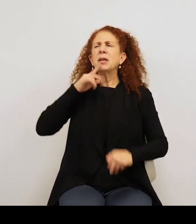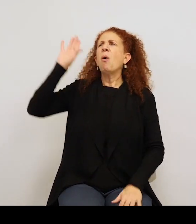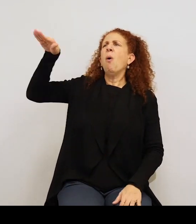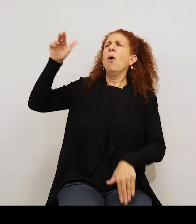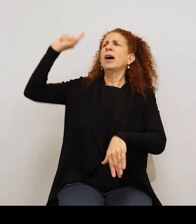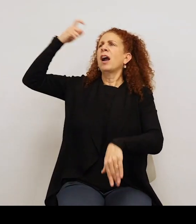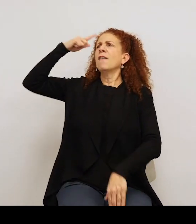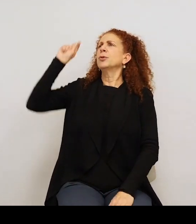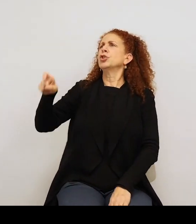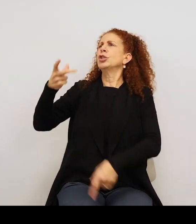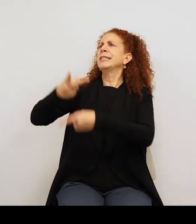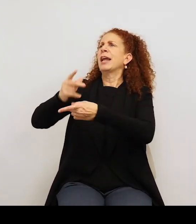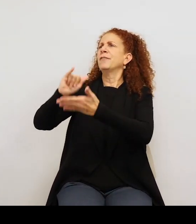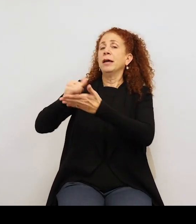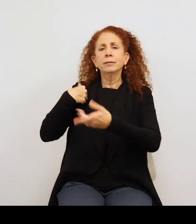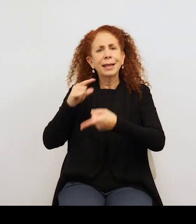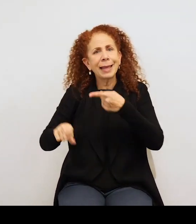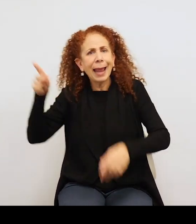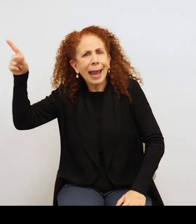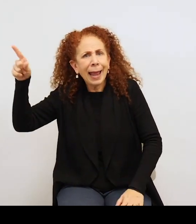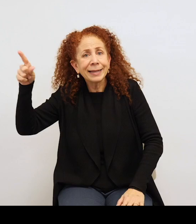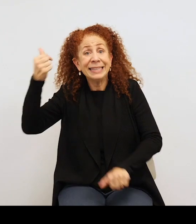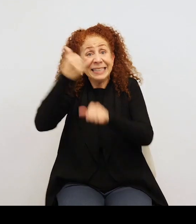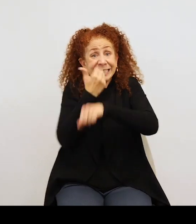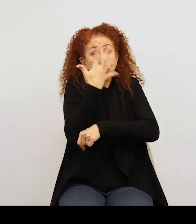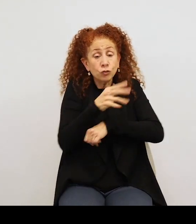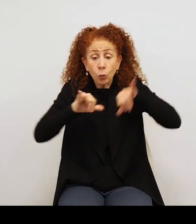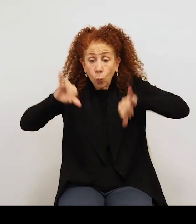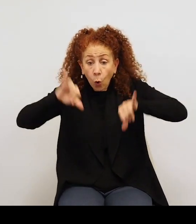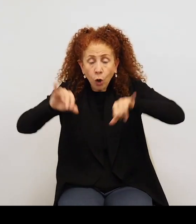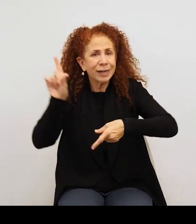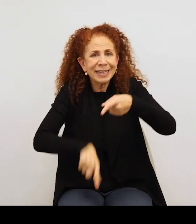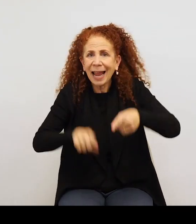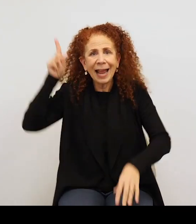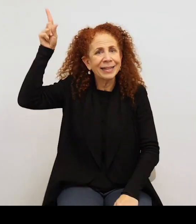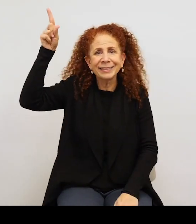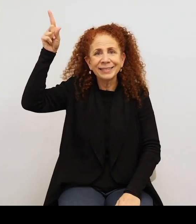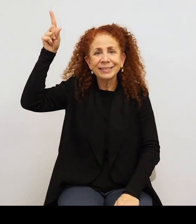The city cannot do that. The city cannot go around and water trees. But they are-- I mean, in Germany, we